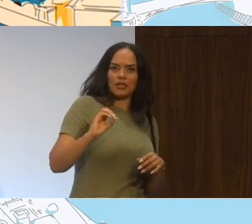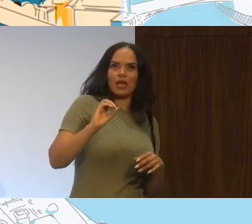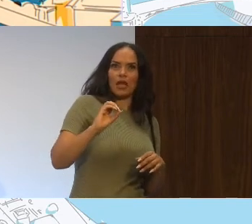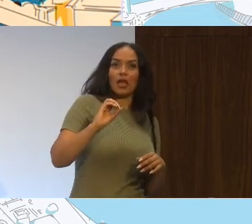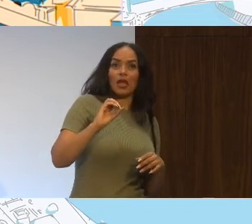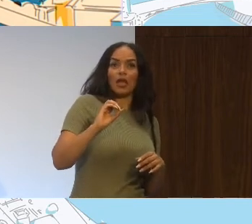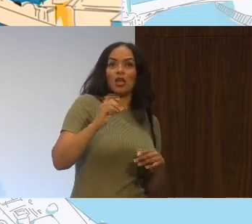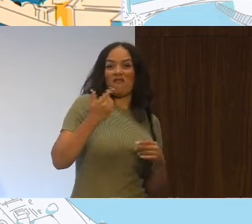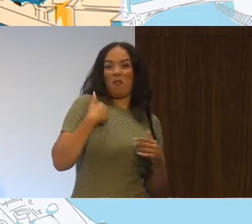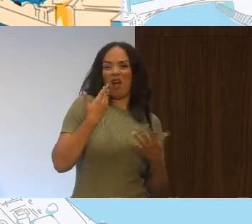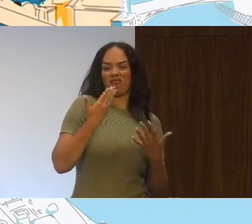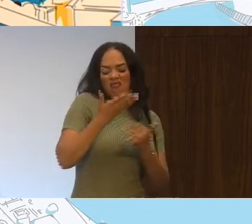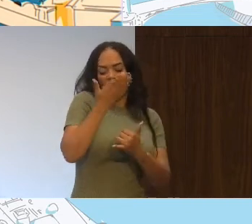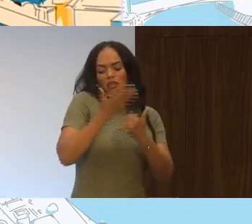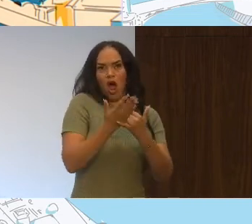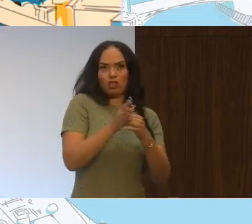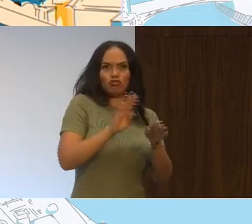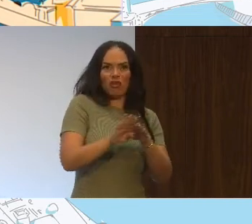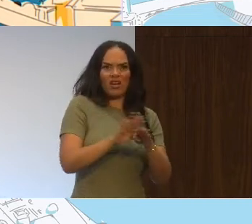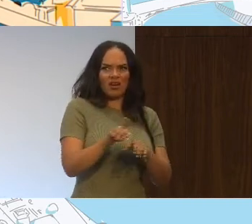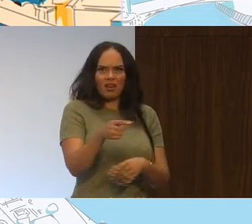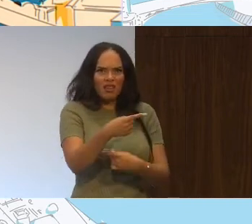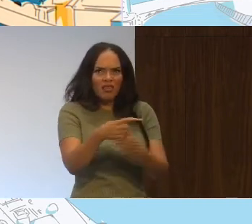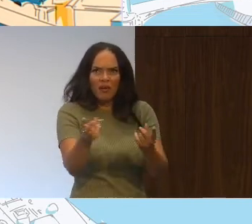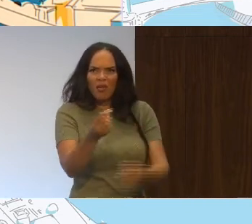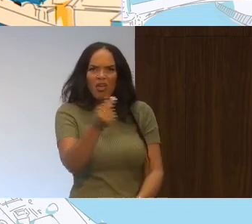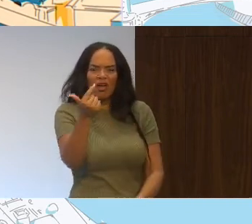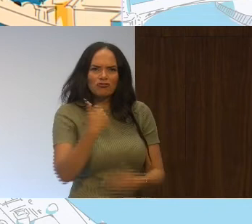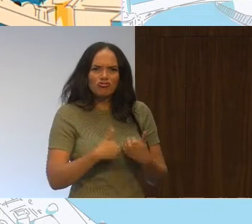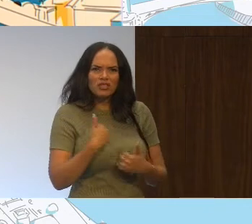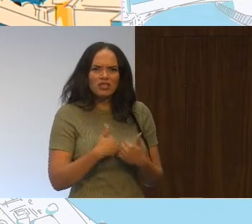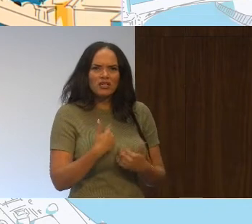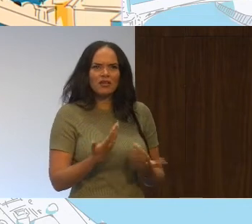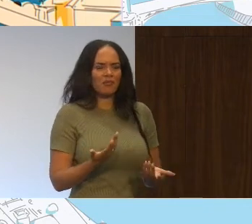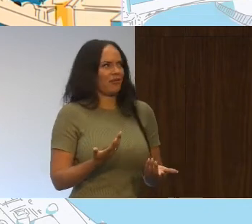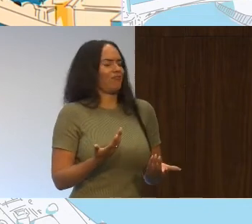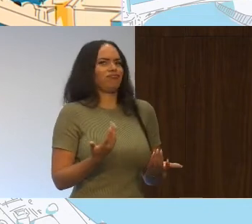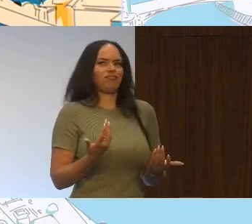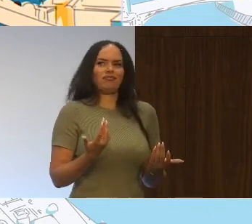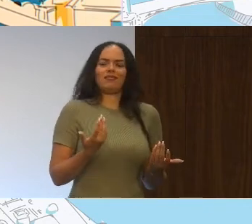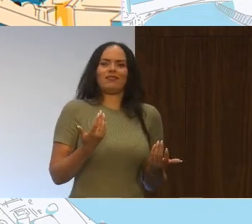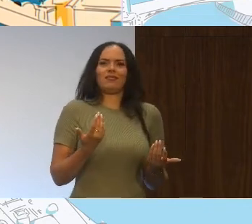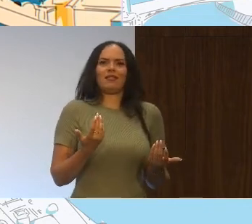part of my training that I didn't seem highly interested at all. I thought what sort of places in his because he was really interested.